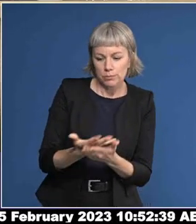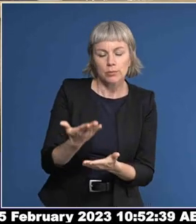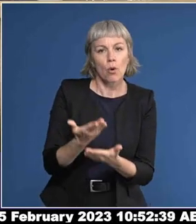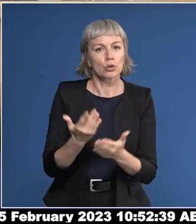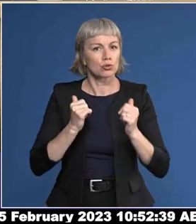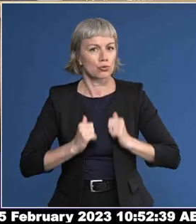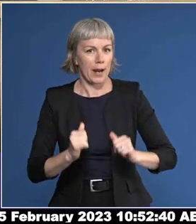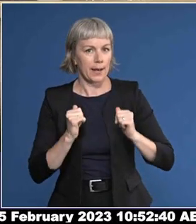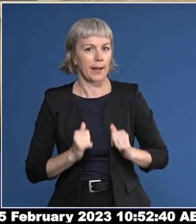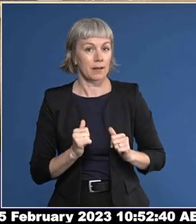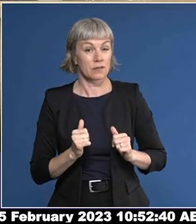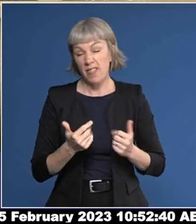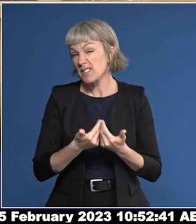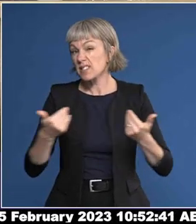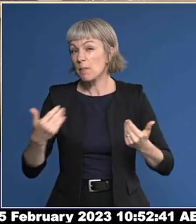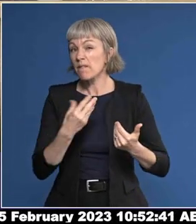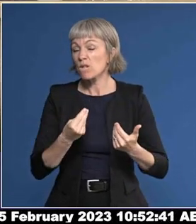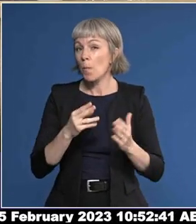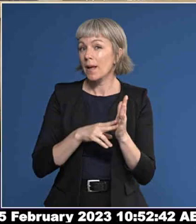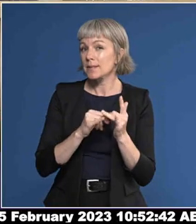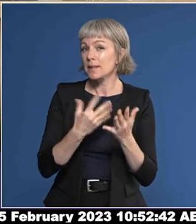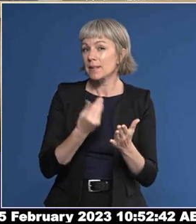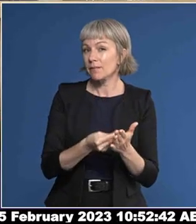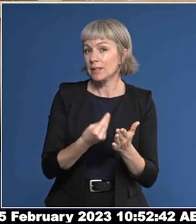And at Afford, what's the approach that you take?